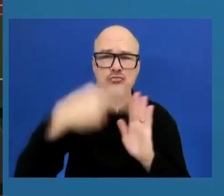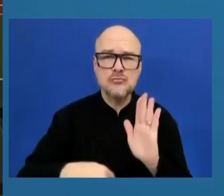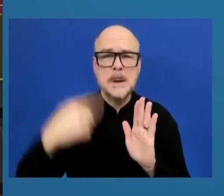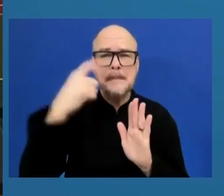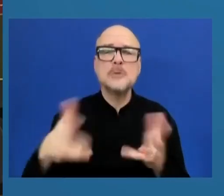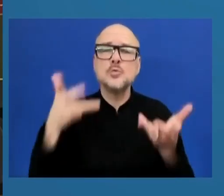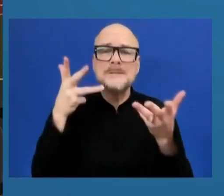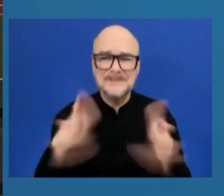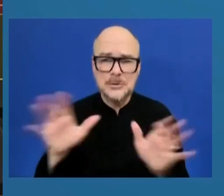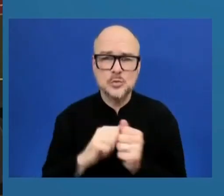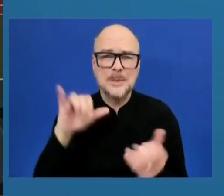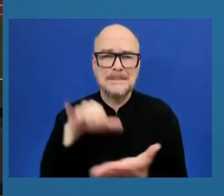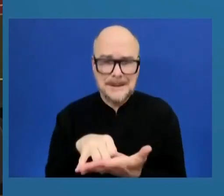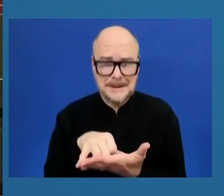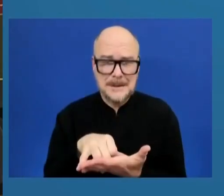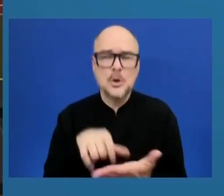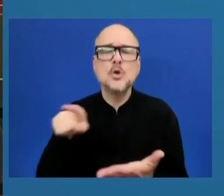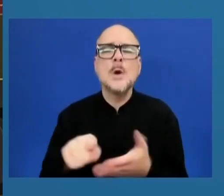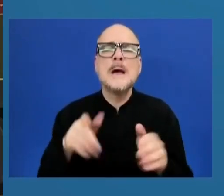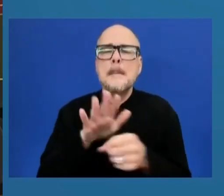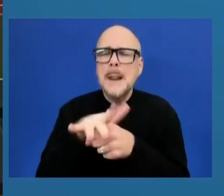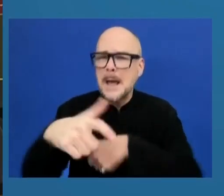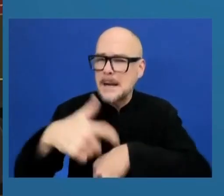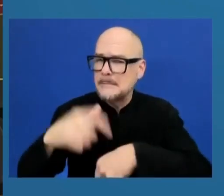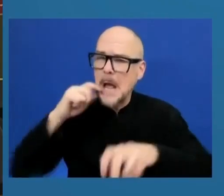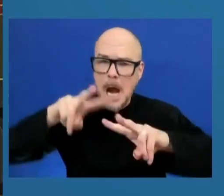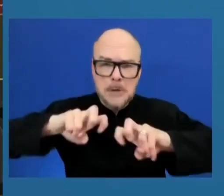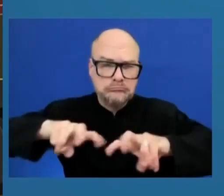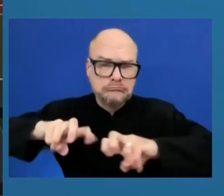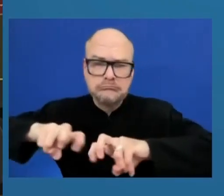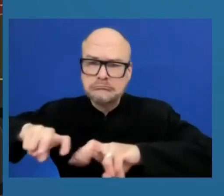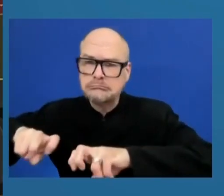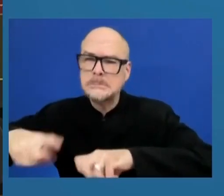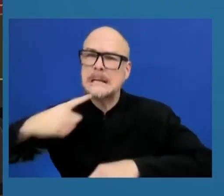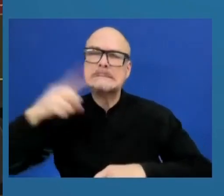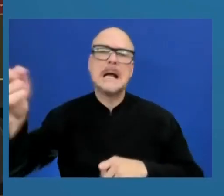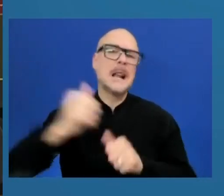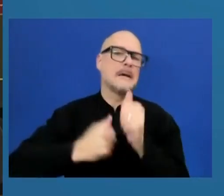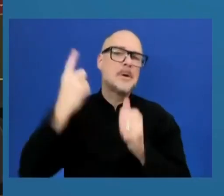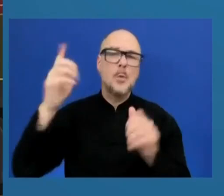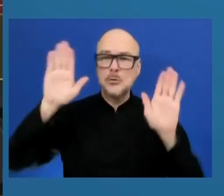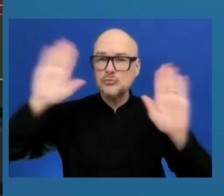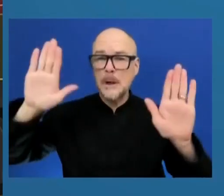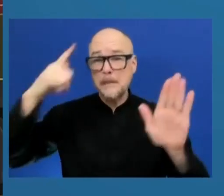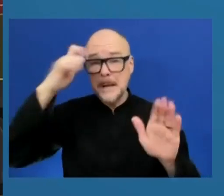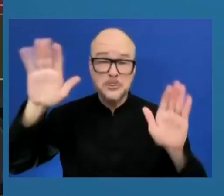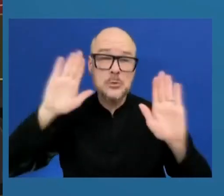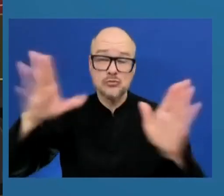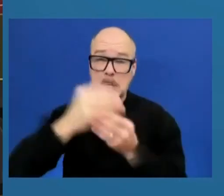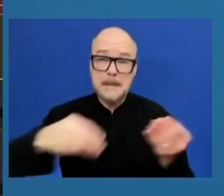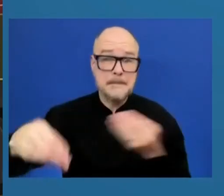you'll have plenty of time to dissect it, tell everybody how great it is because it's gonna be an extraordinary budget that delivers affordability and